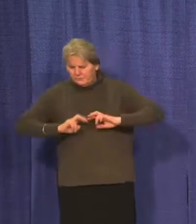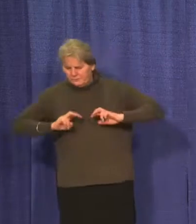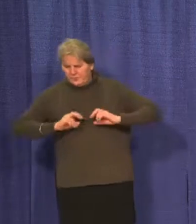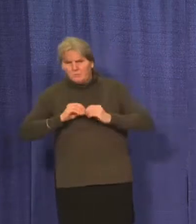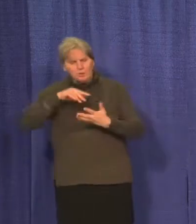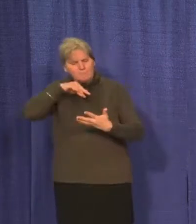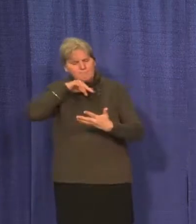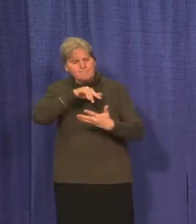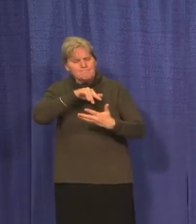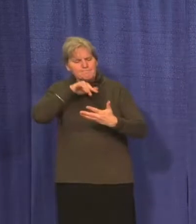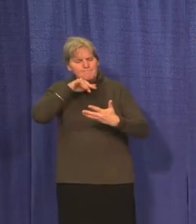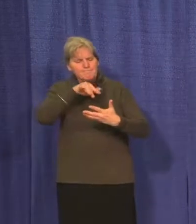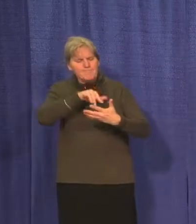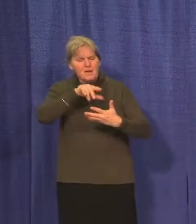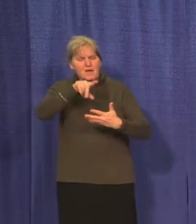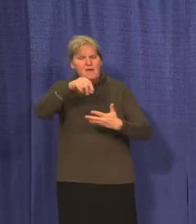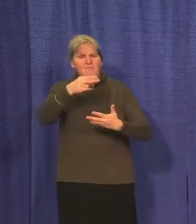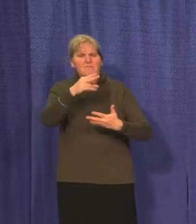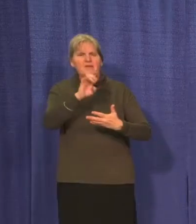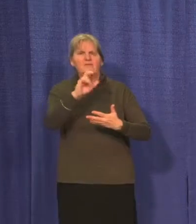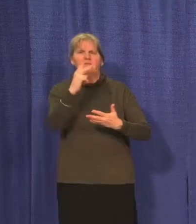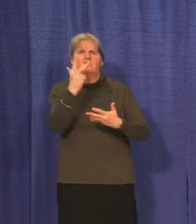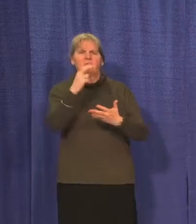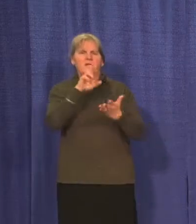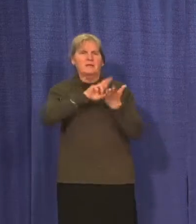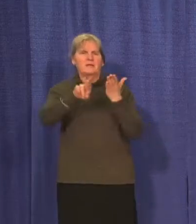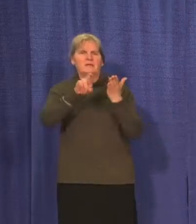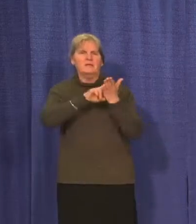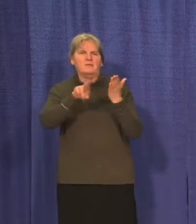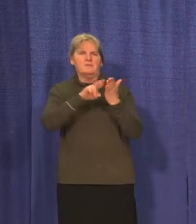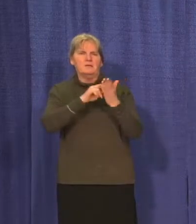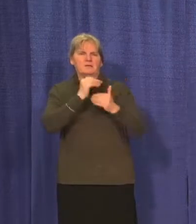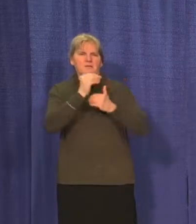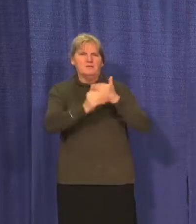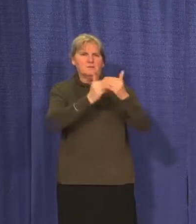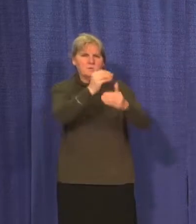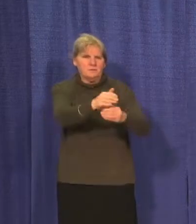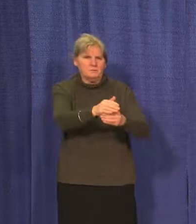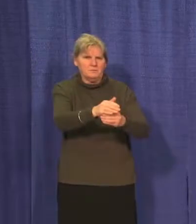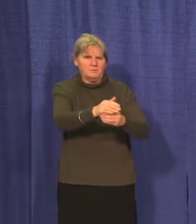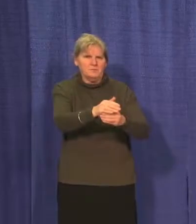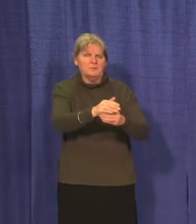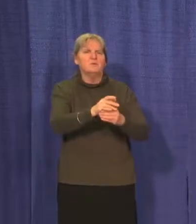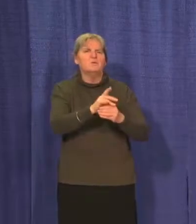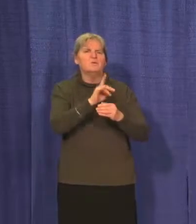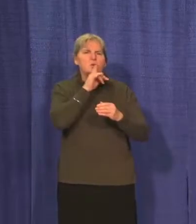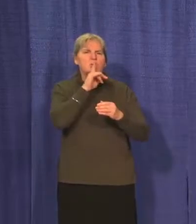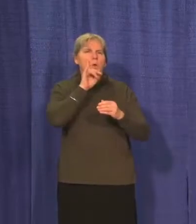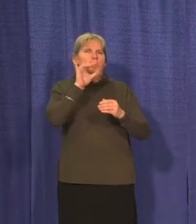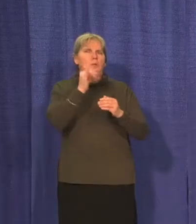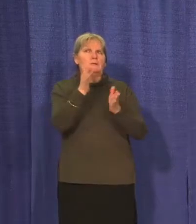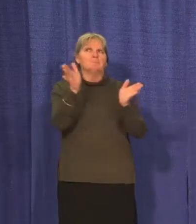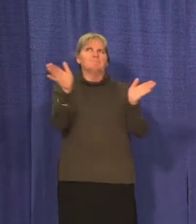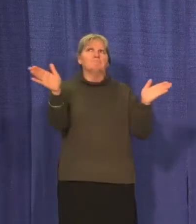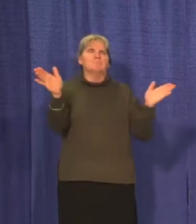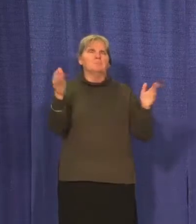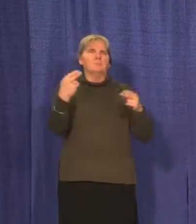further study of the phase three trials and also with the real, kind of aftermarket experience or real life experience in